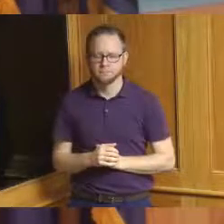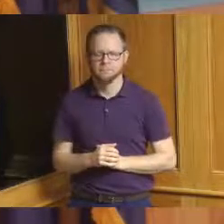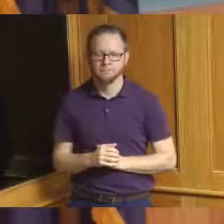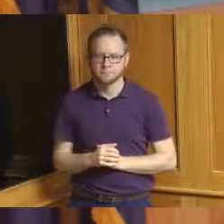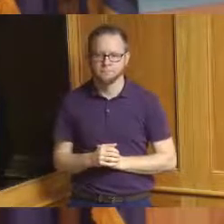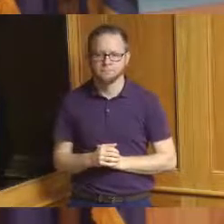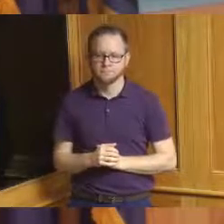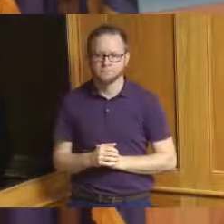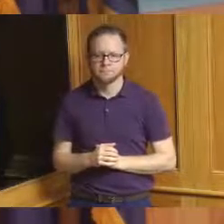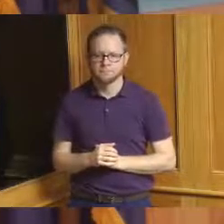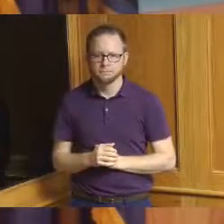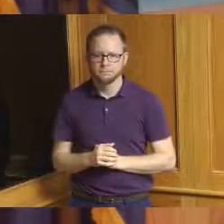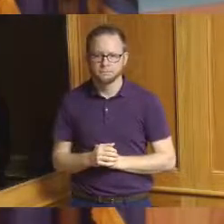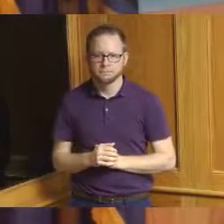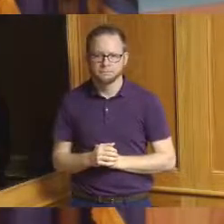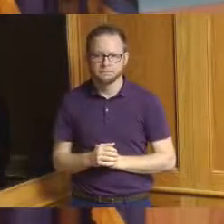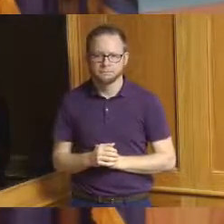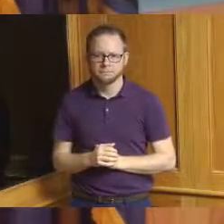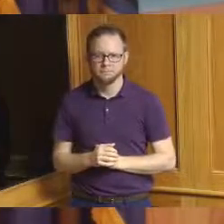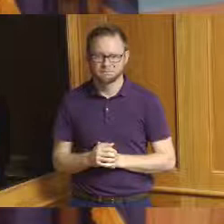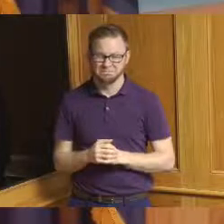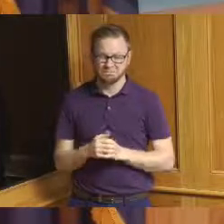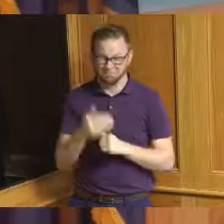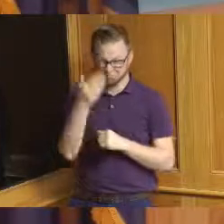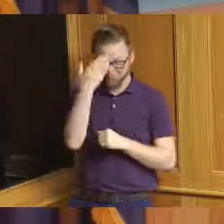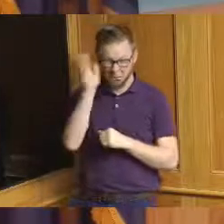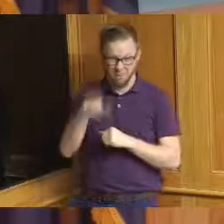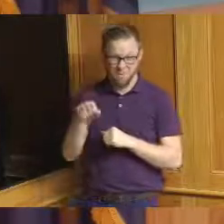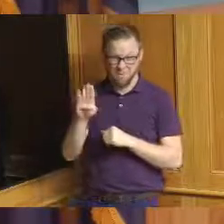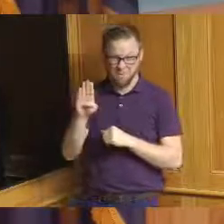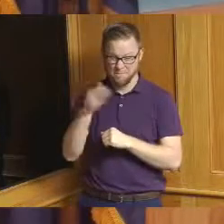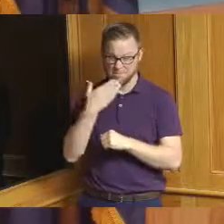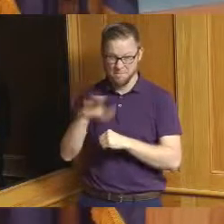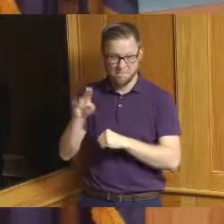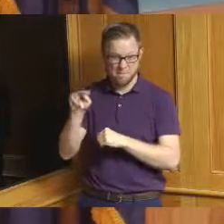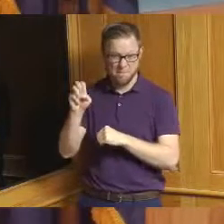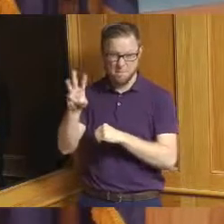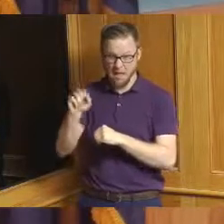you know we're inundated with a lot of bad news we got to take time to also be thankful